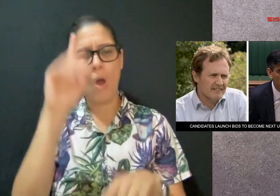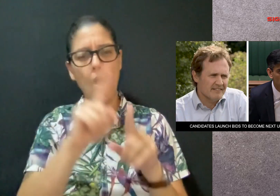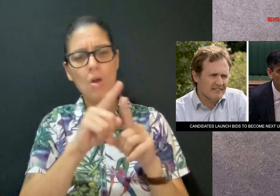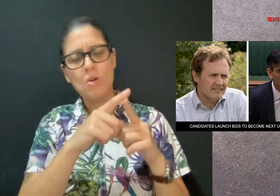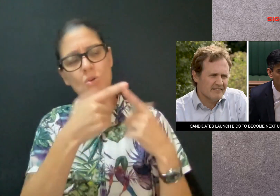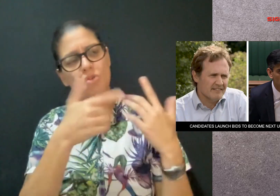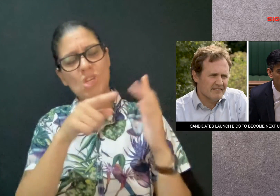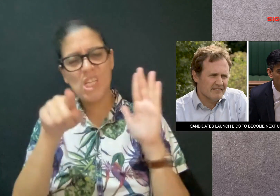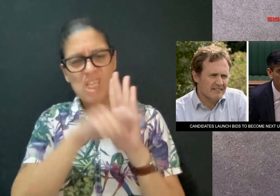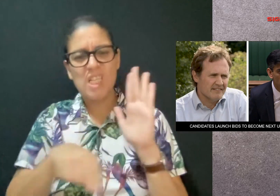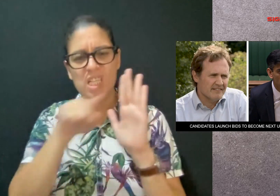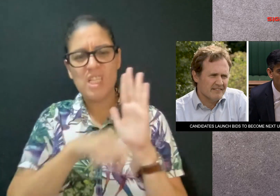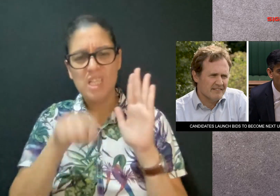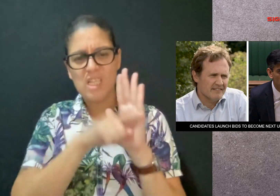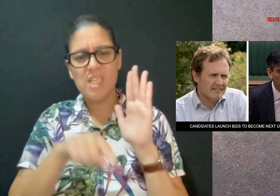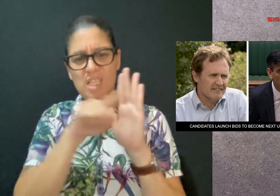is one of Johnson's biggest critics